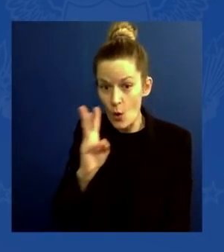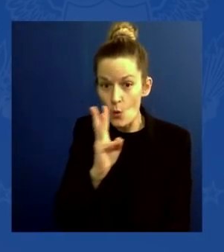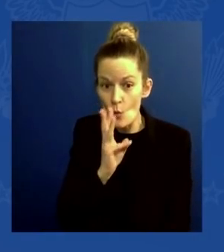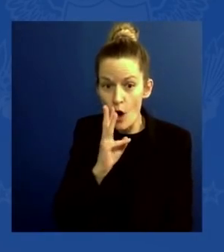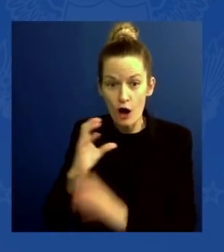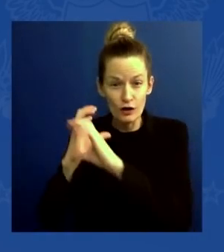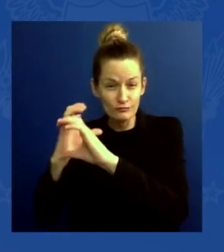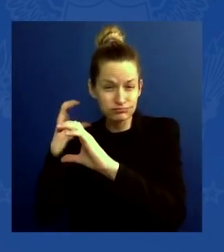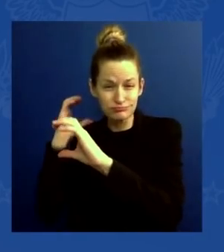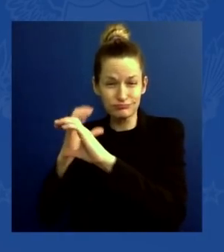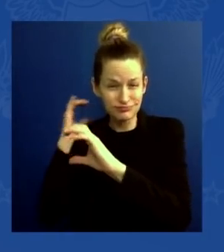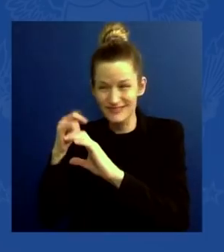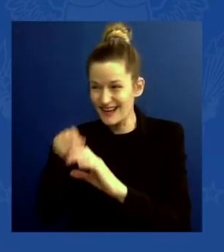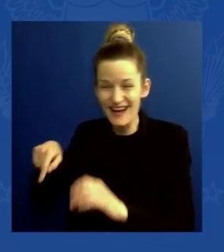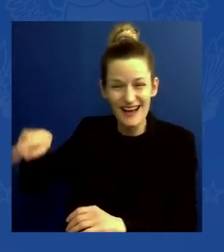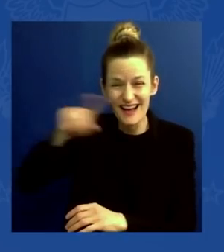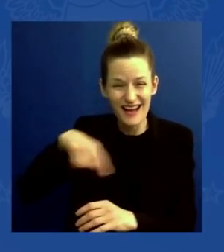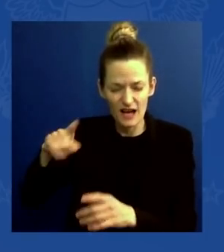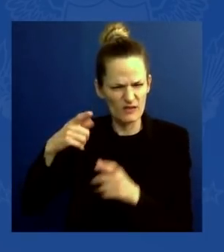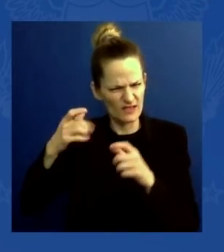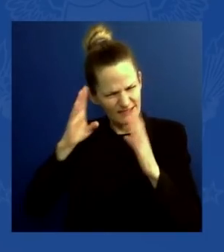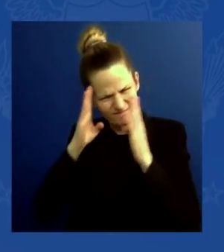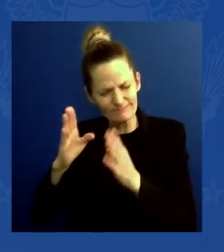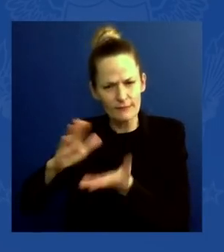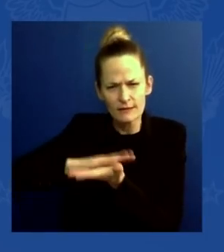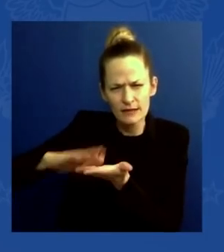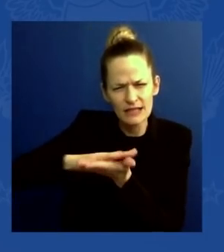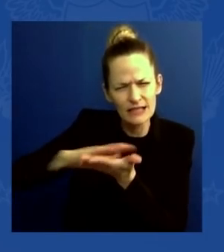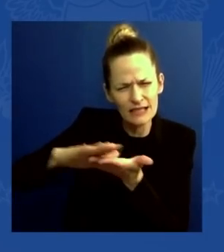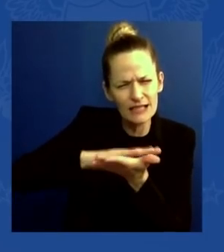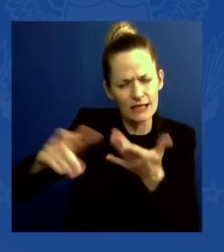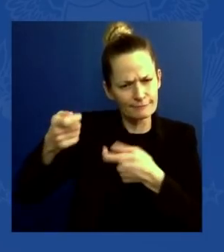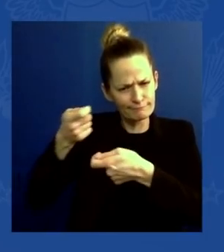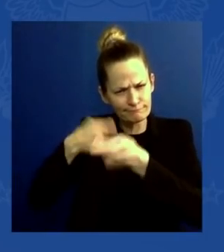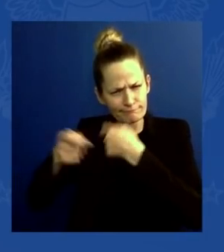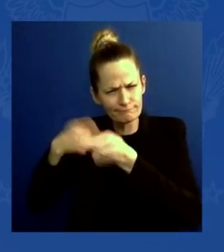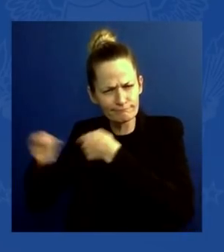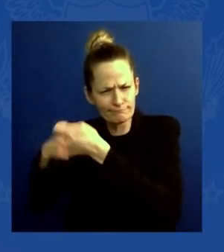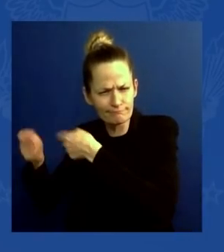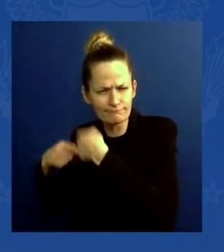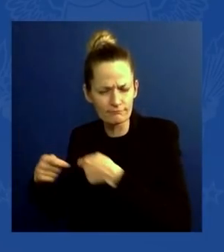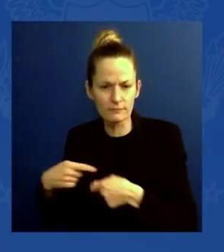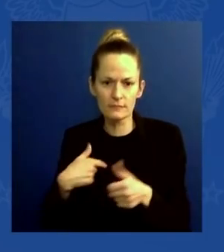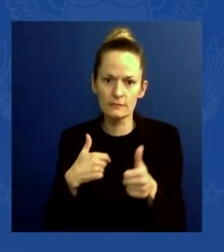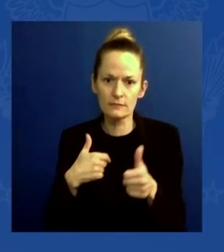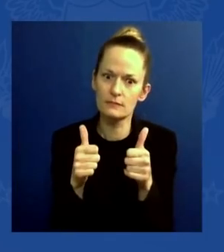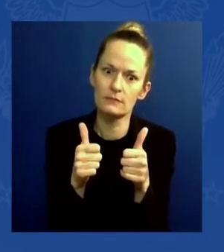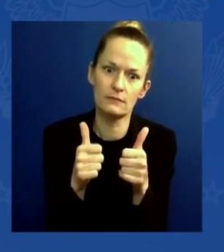It's a gigantic issue. Jobs making high-speed Internet affordable and available everywhere in America.